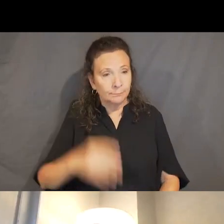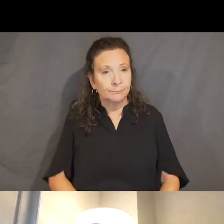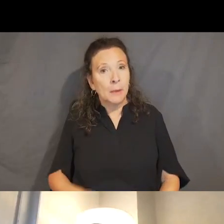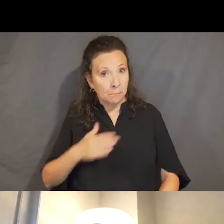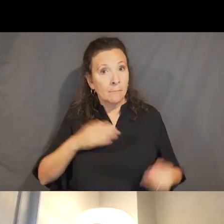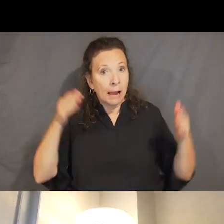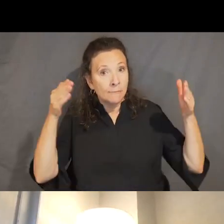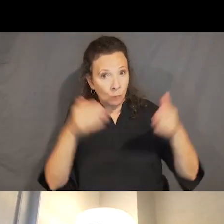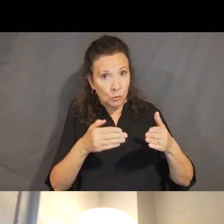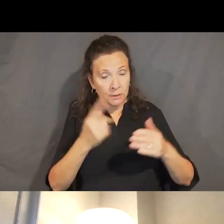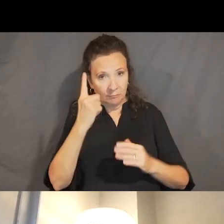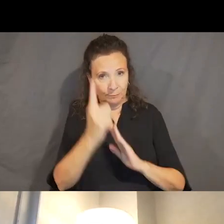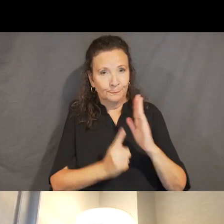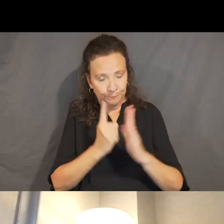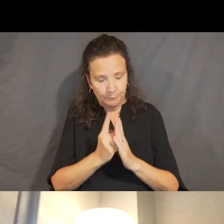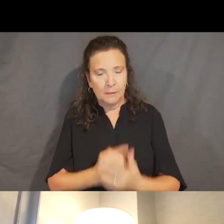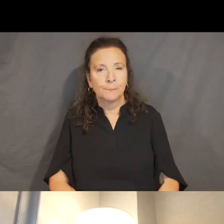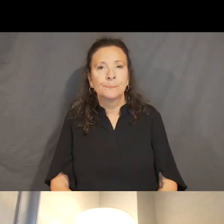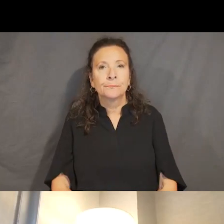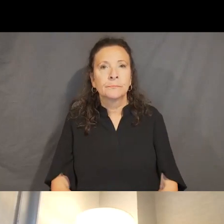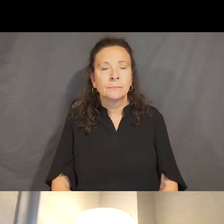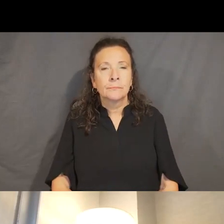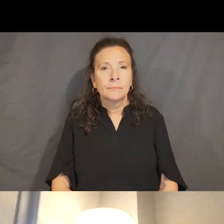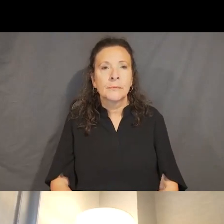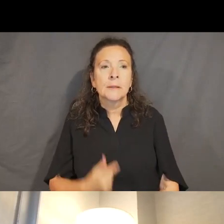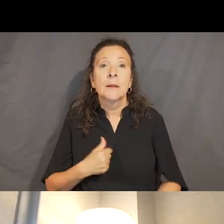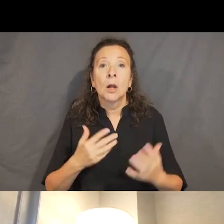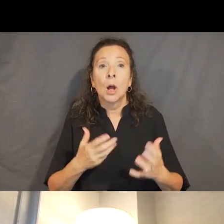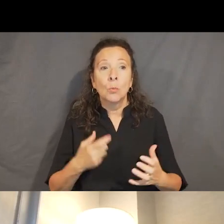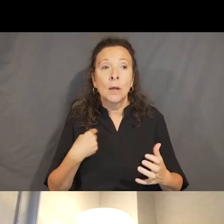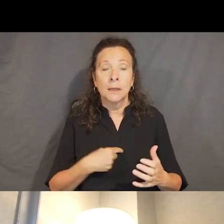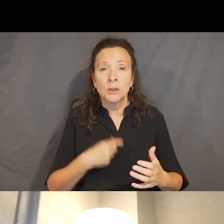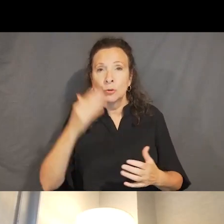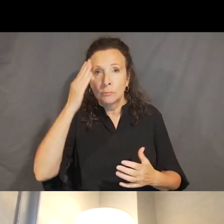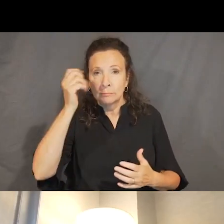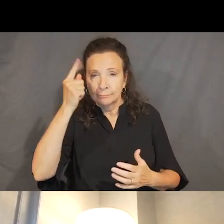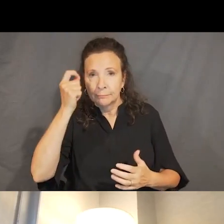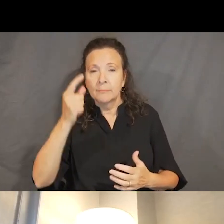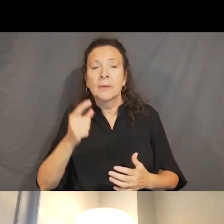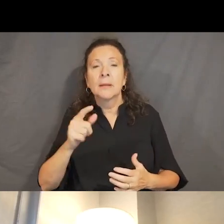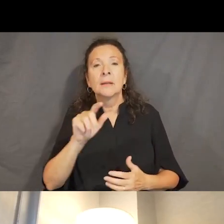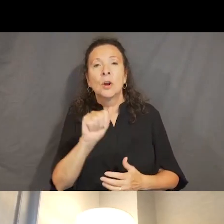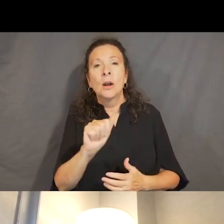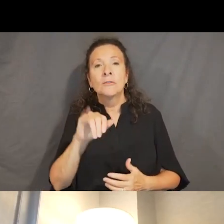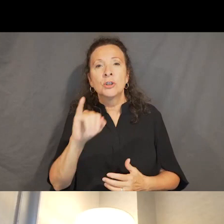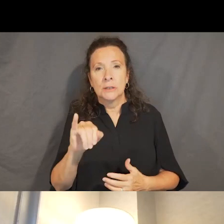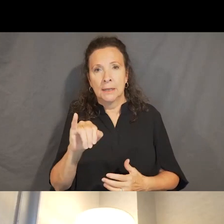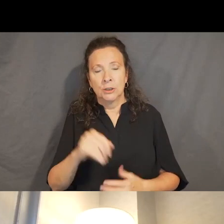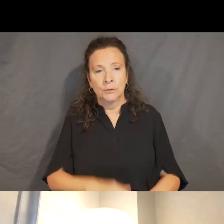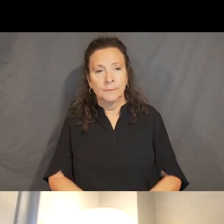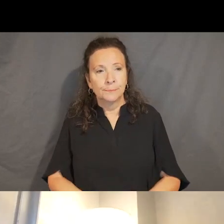hour. I want us to have the shared definition of artificial intelligence. And then see how